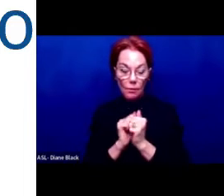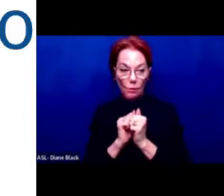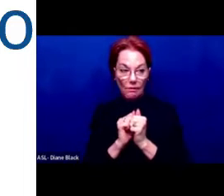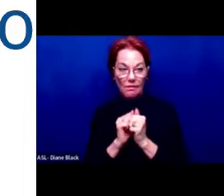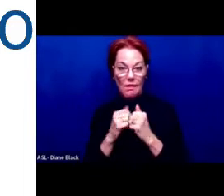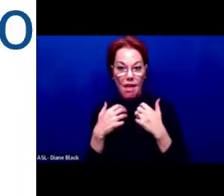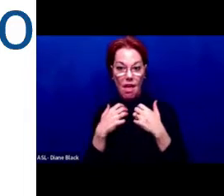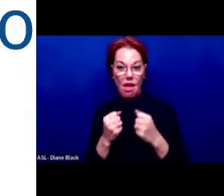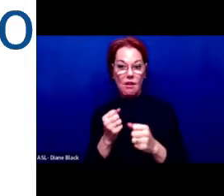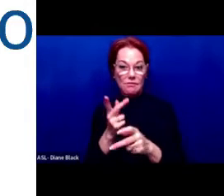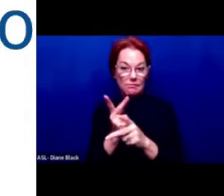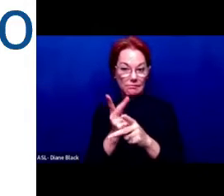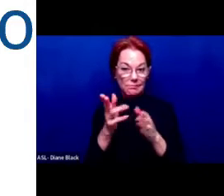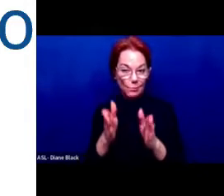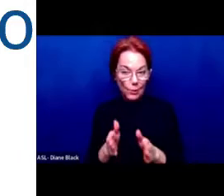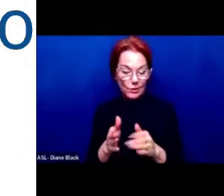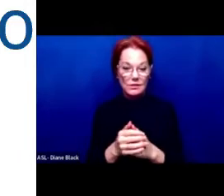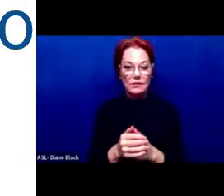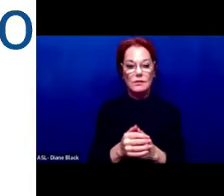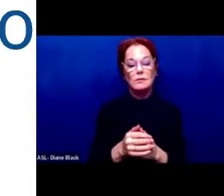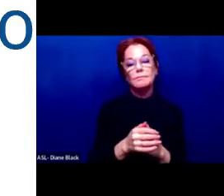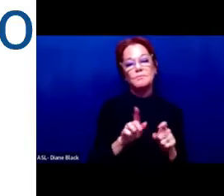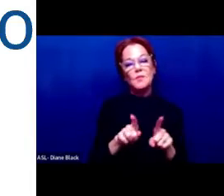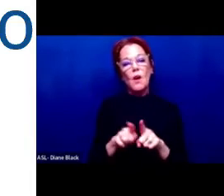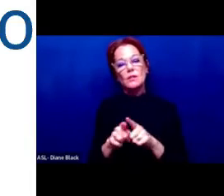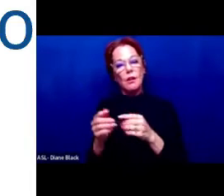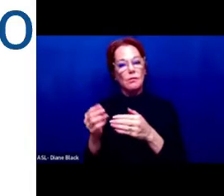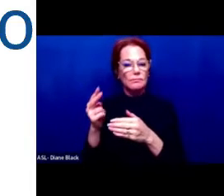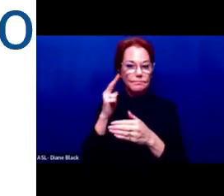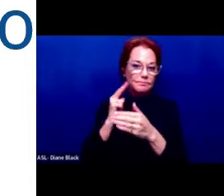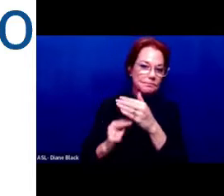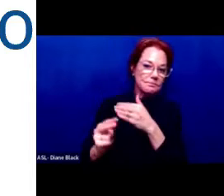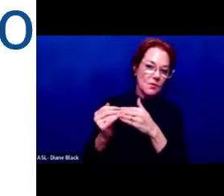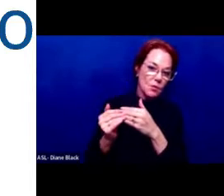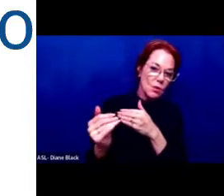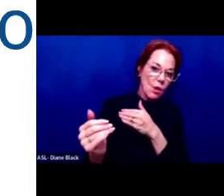those kind of longer outcomes of, you know, whether or not individuals are having increased